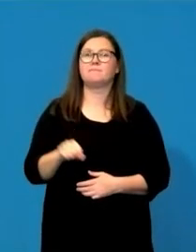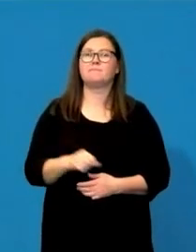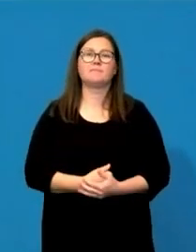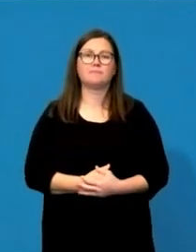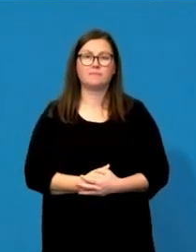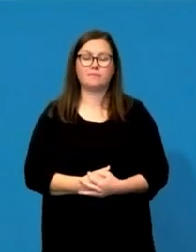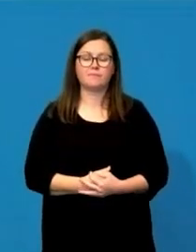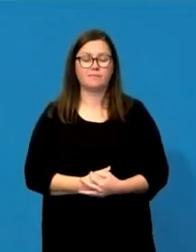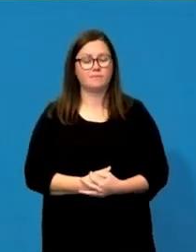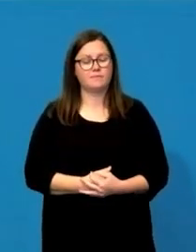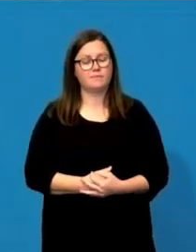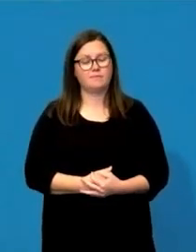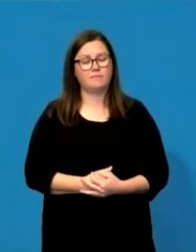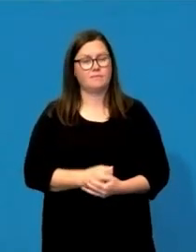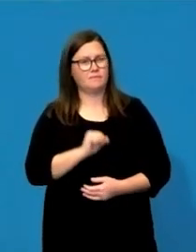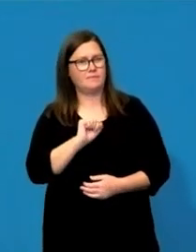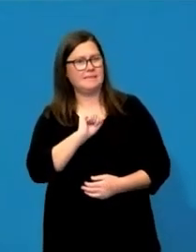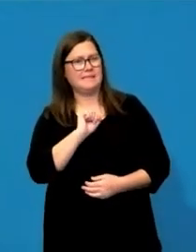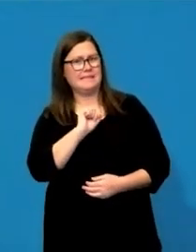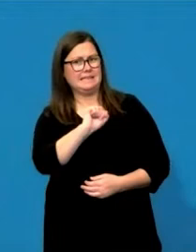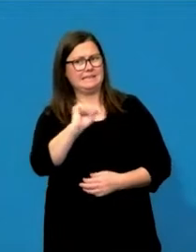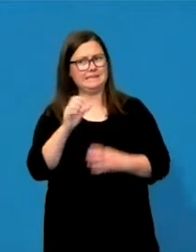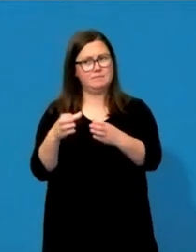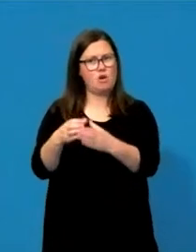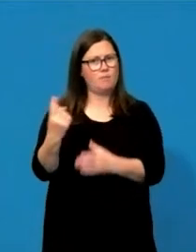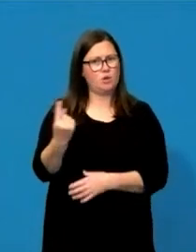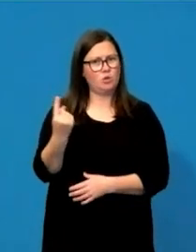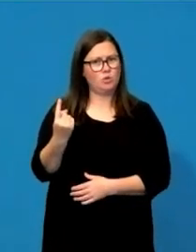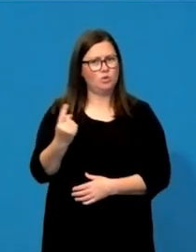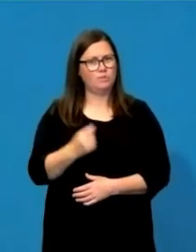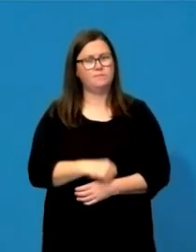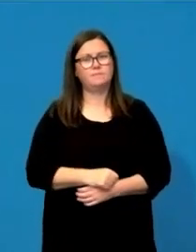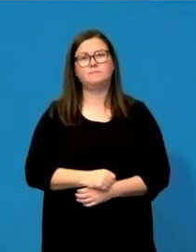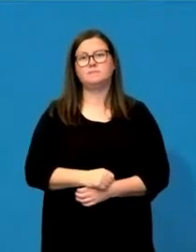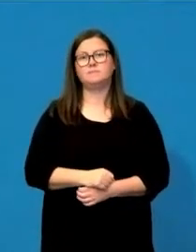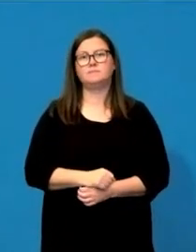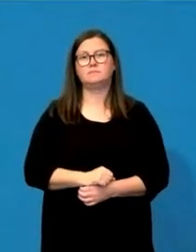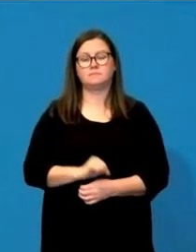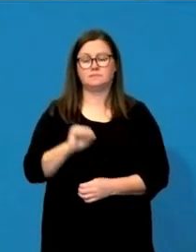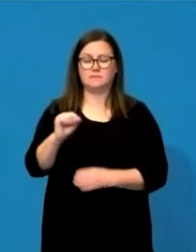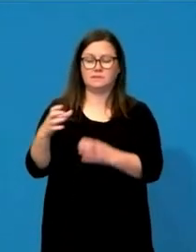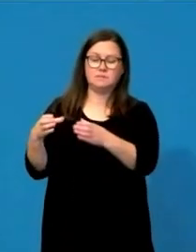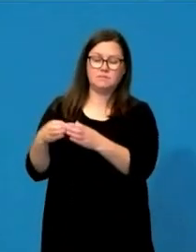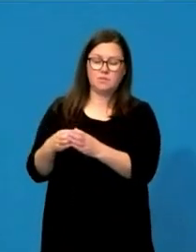And who are his mob, if you don't mind me asking? His mob are Gooniyandi, Walmajarri and Bunuba.